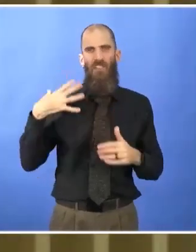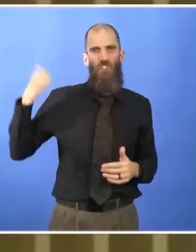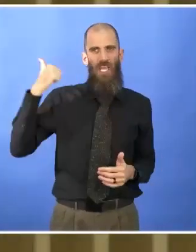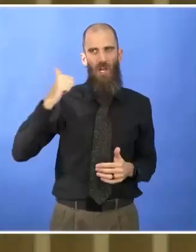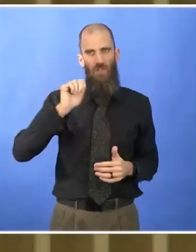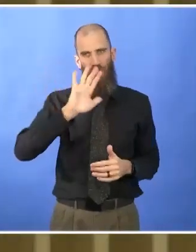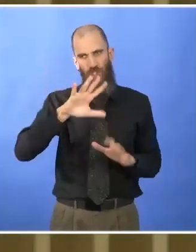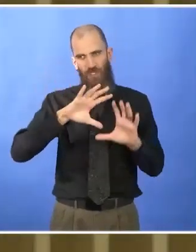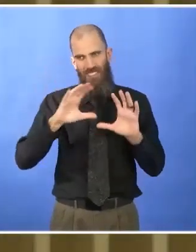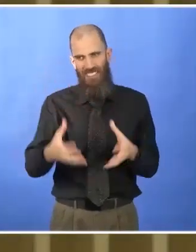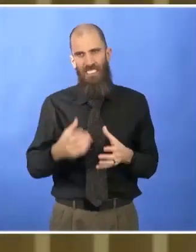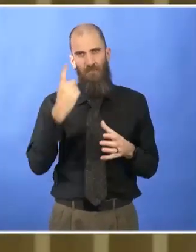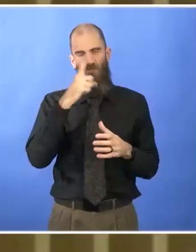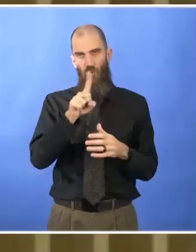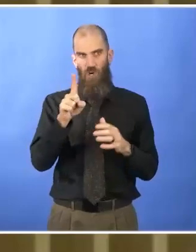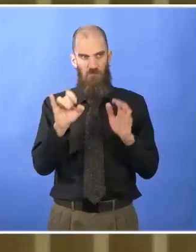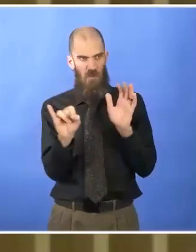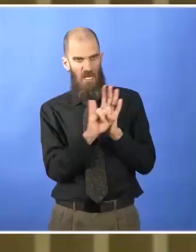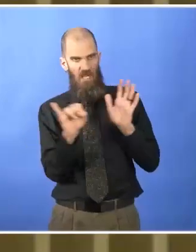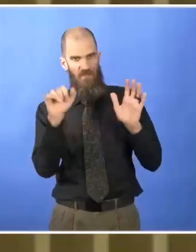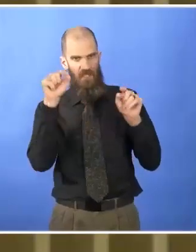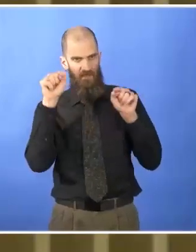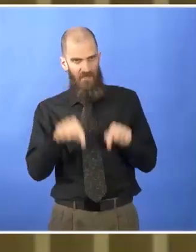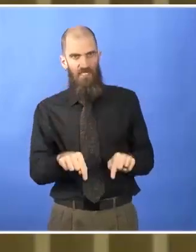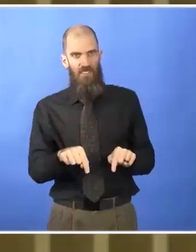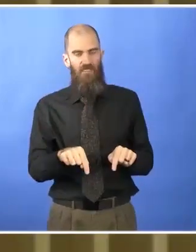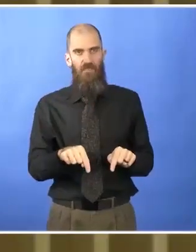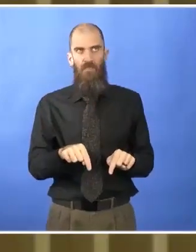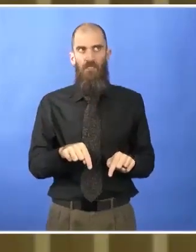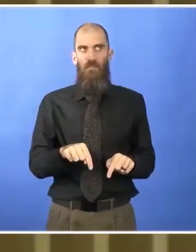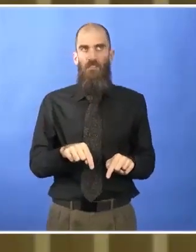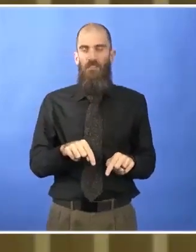I COMMEND THE CHAIR IN IDENTIFYING THIS AREA WHERE, WE CAN CONSISTENT WITH OUR STATUTORY AUTHORITY, MAKE SOME